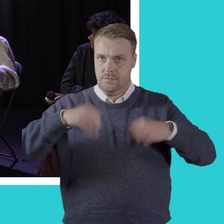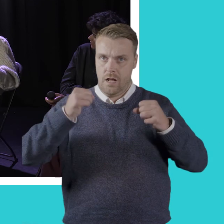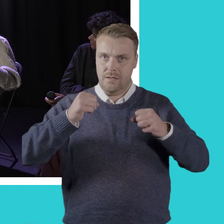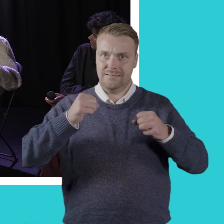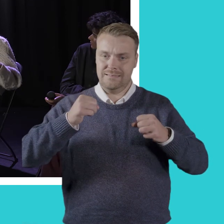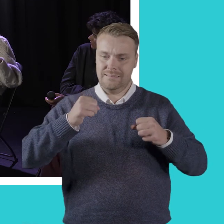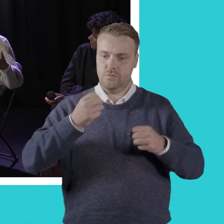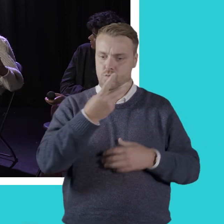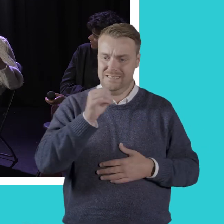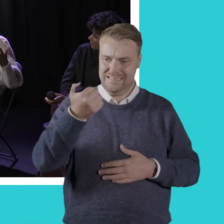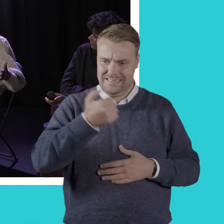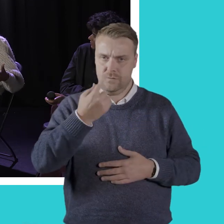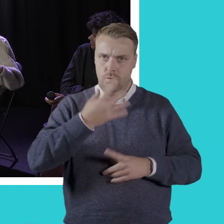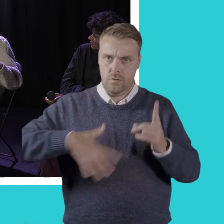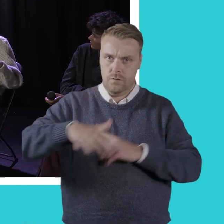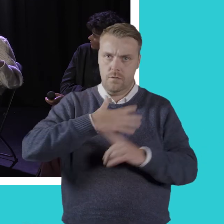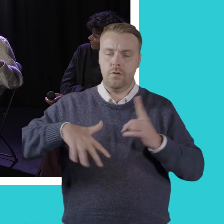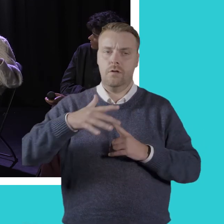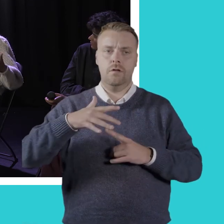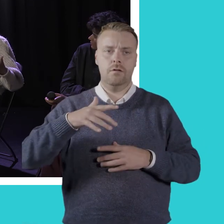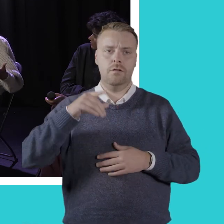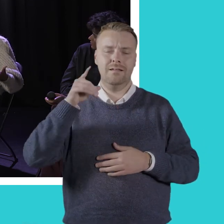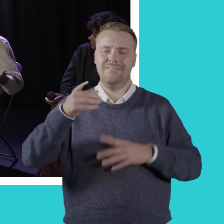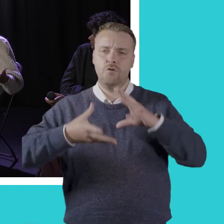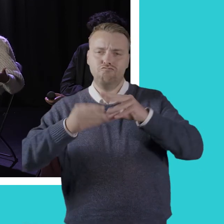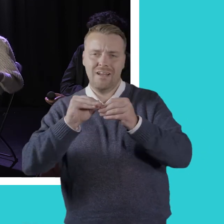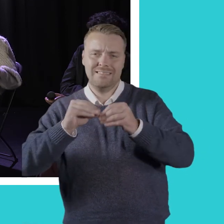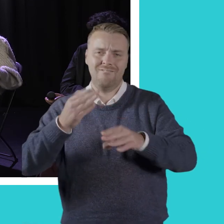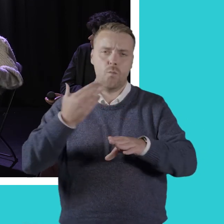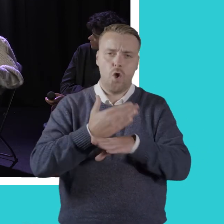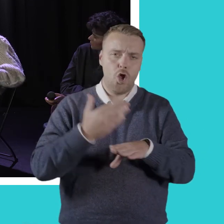2020 which was called Women Who and it was for creative working women. And that is almost you